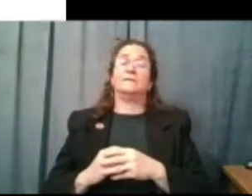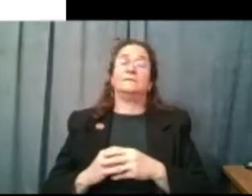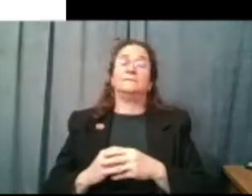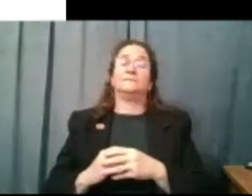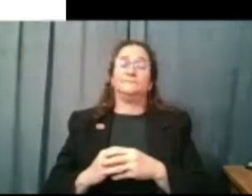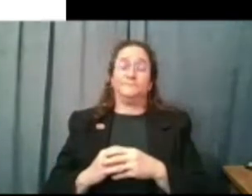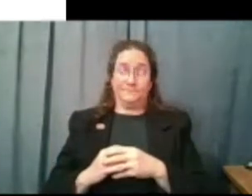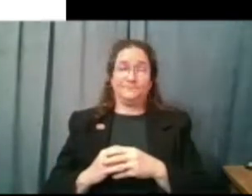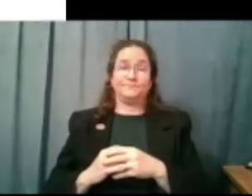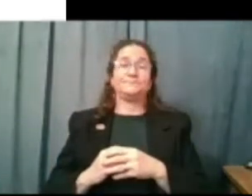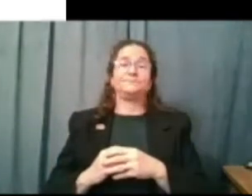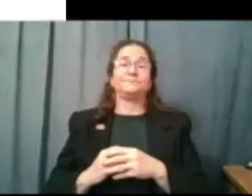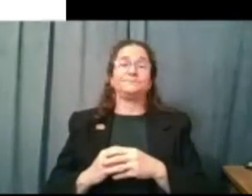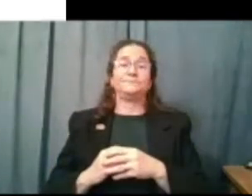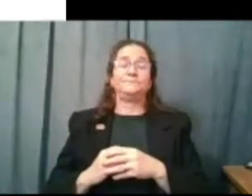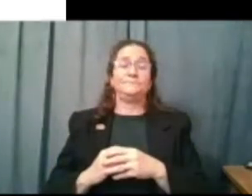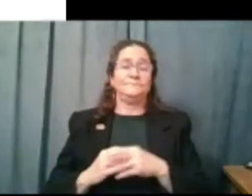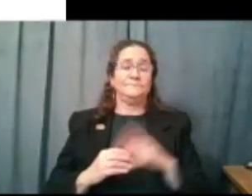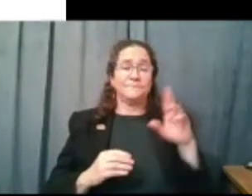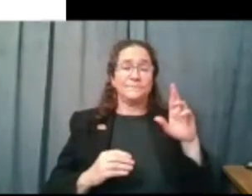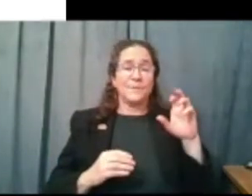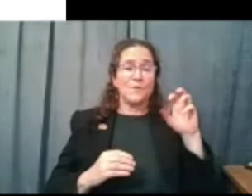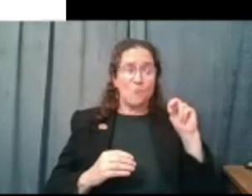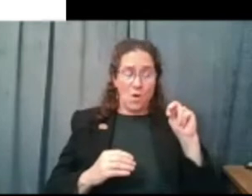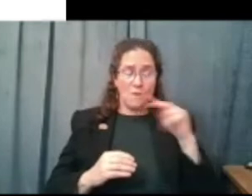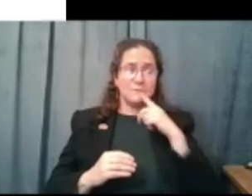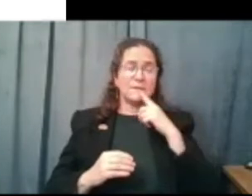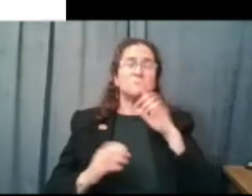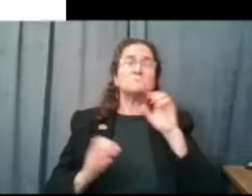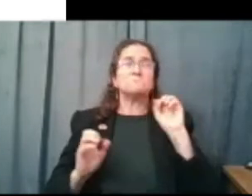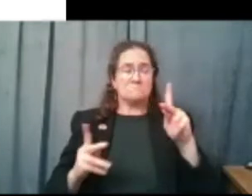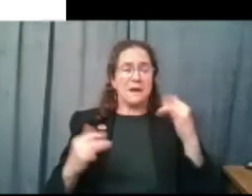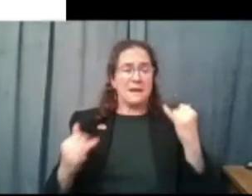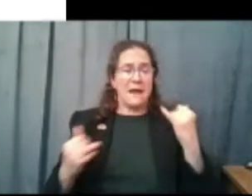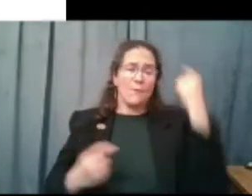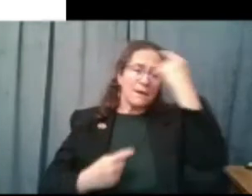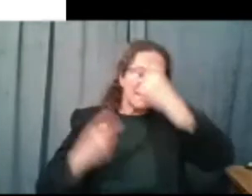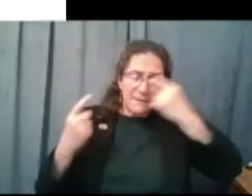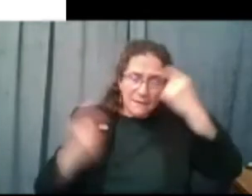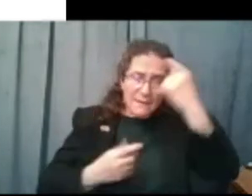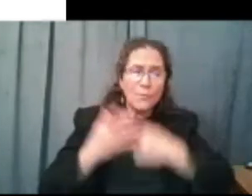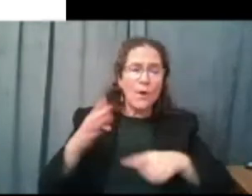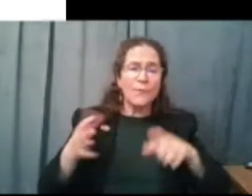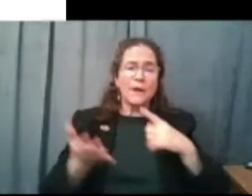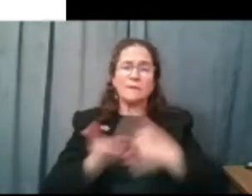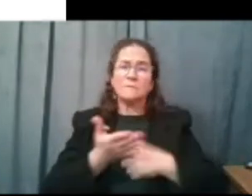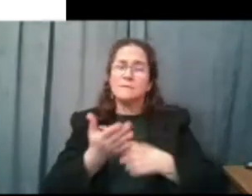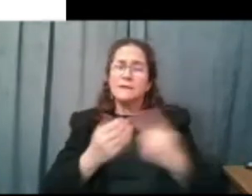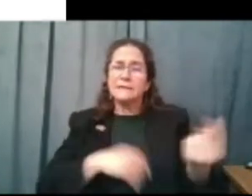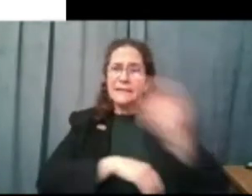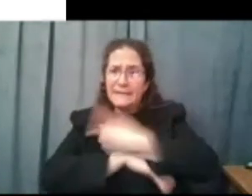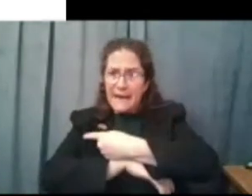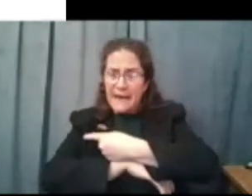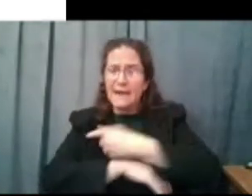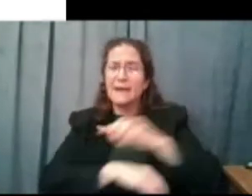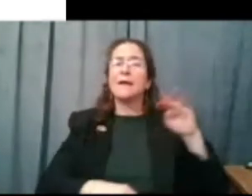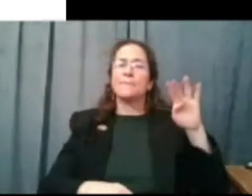So as we as we think about everything that we've talked about today, Mike's going to cover the summary for us here.